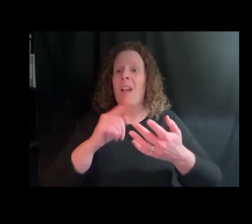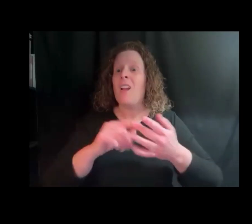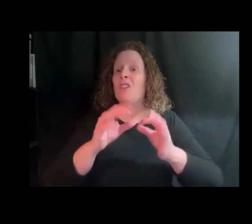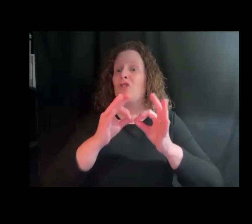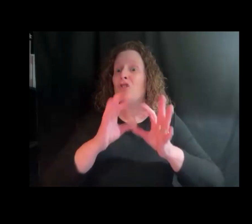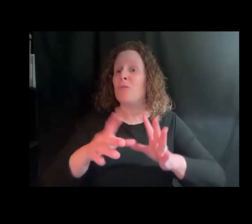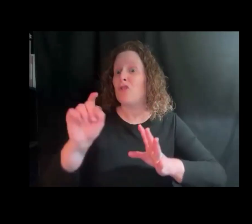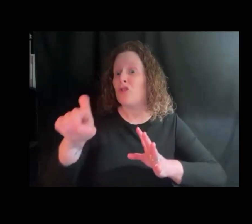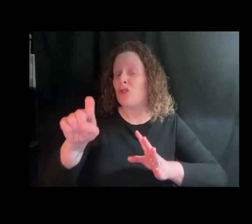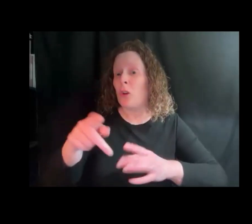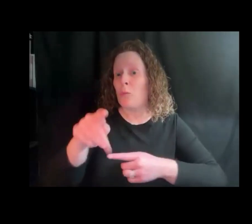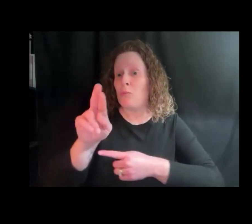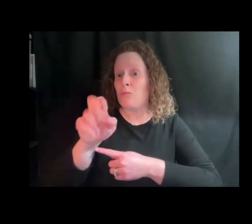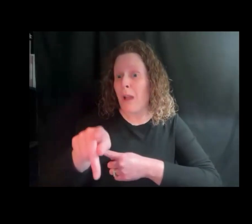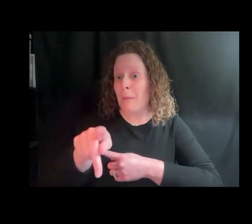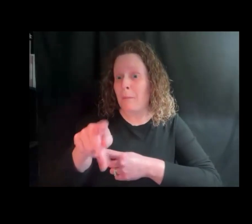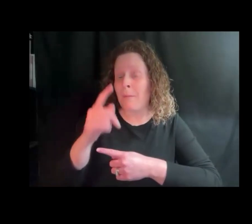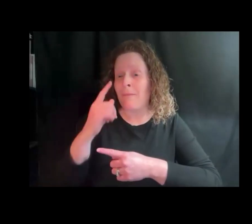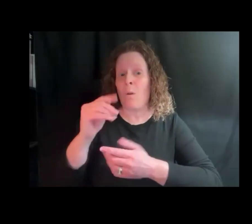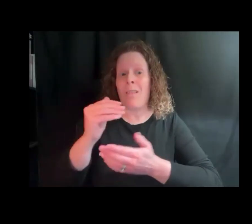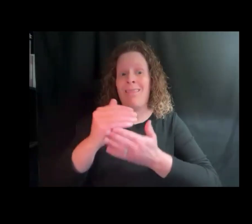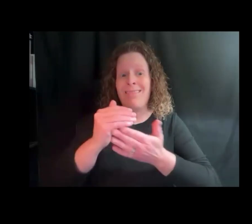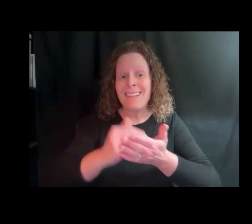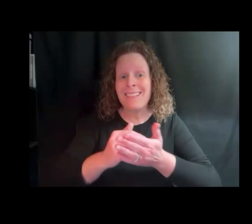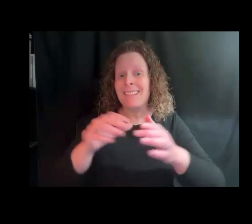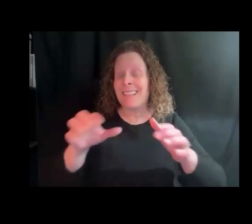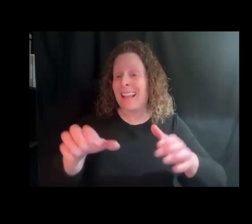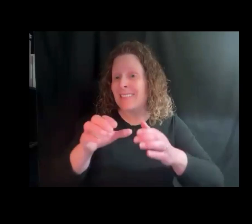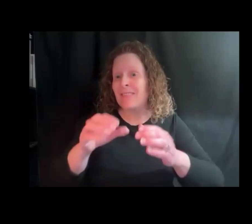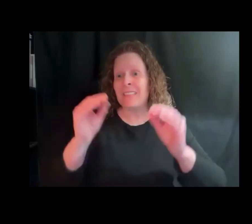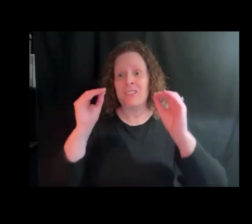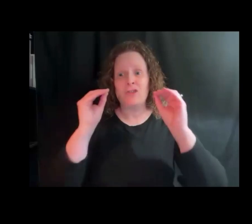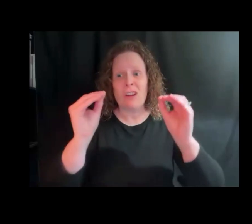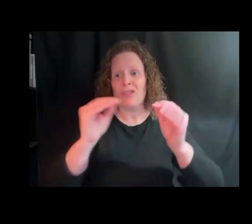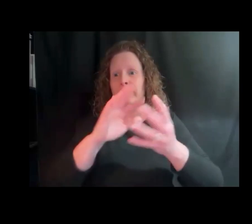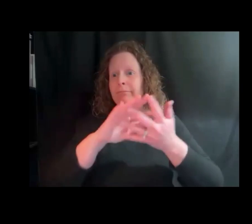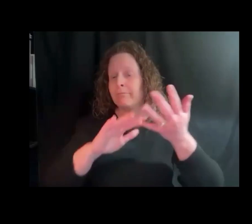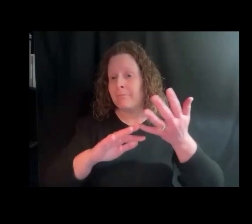do their job. So interpreters also should prep